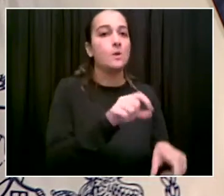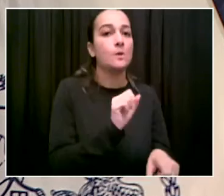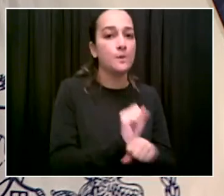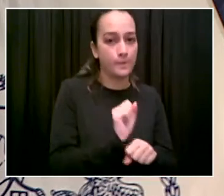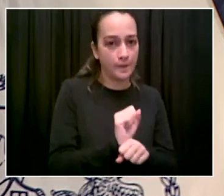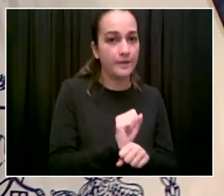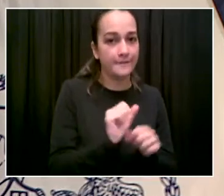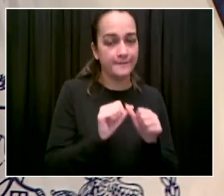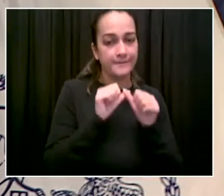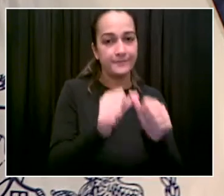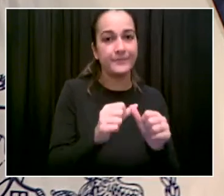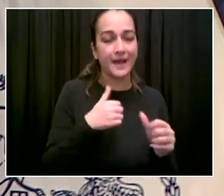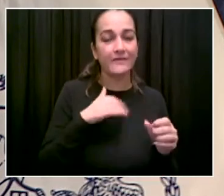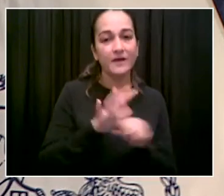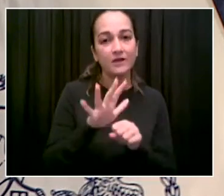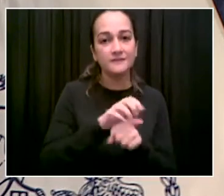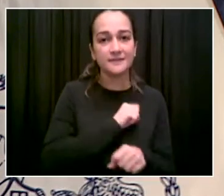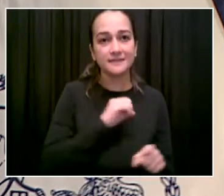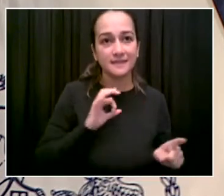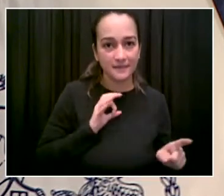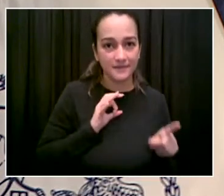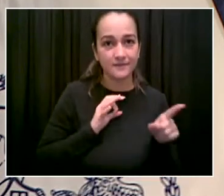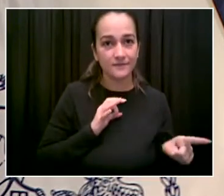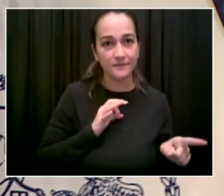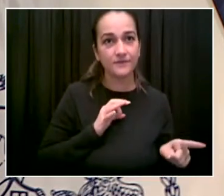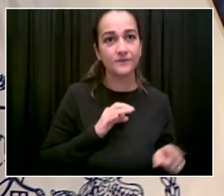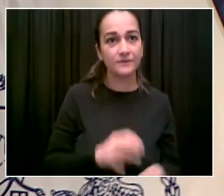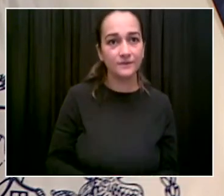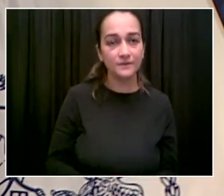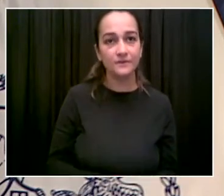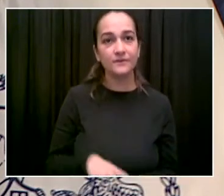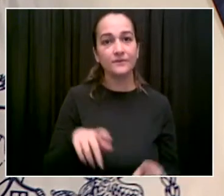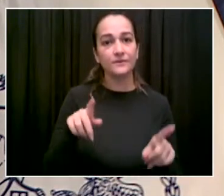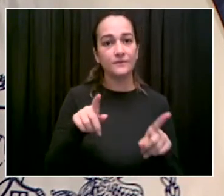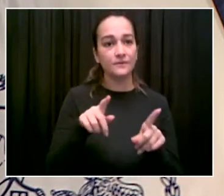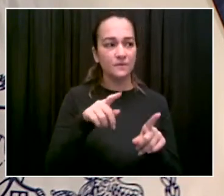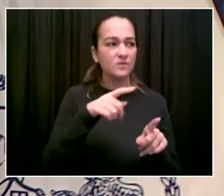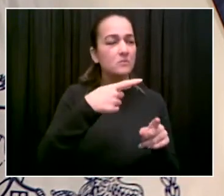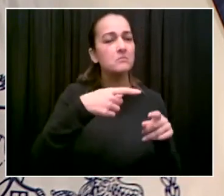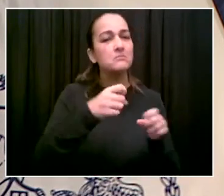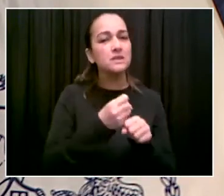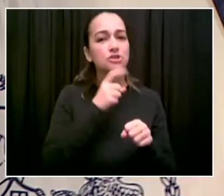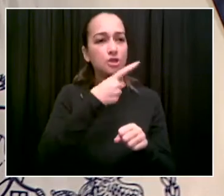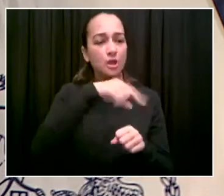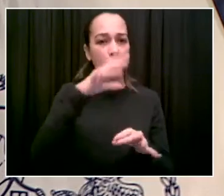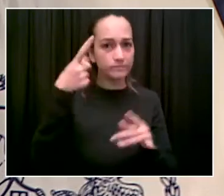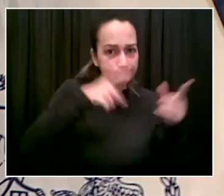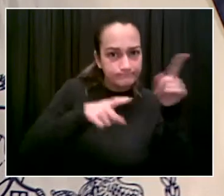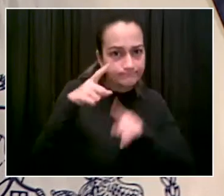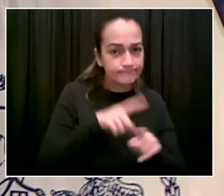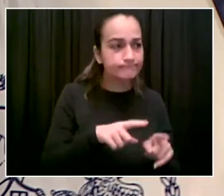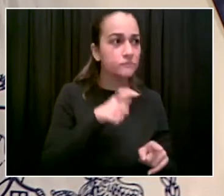WE CAN SHIFT OFF OF OFFICERS TO CIVILIANS, OR OTHERS, E WWILL.